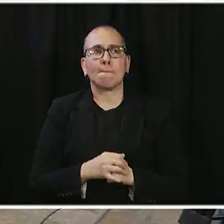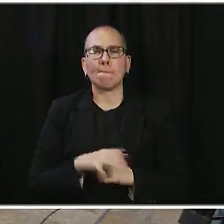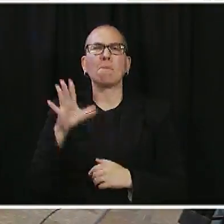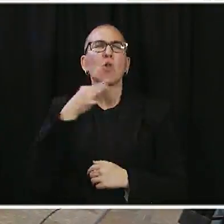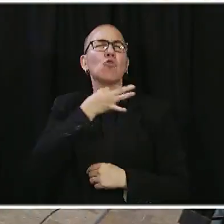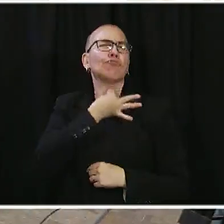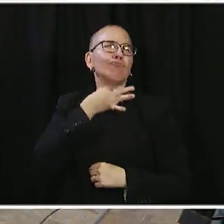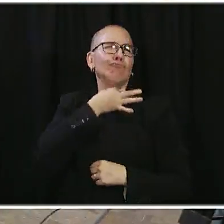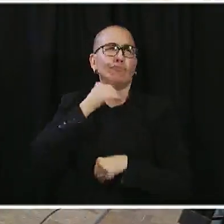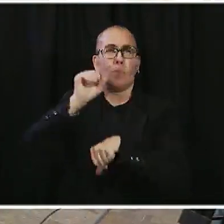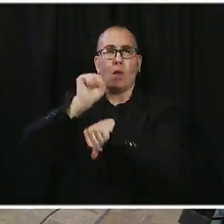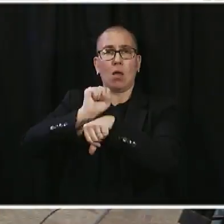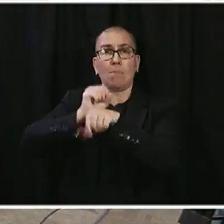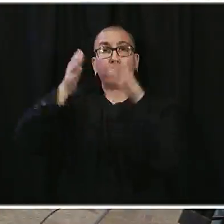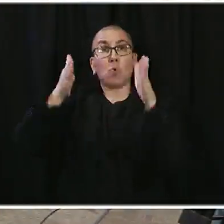[ Reporter off mic ]